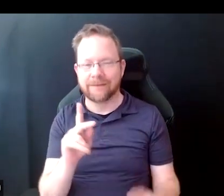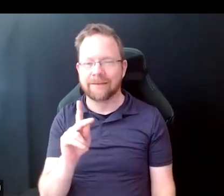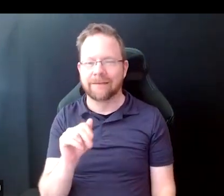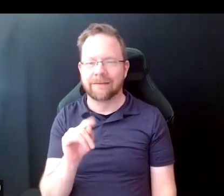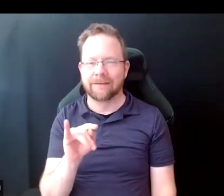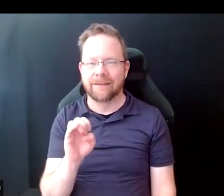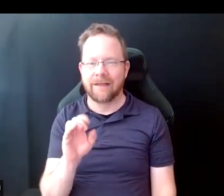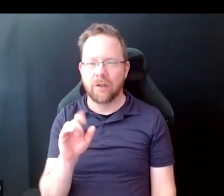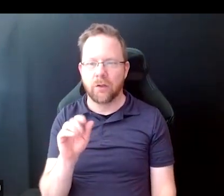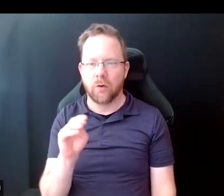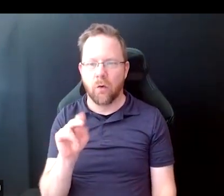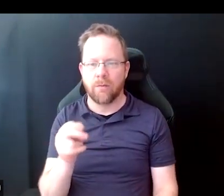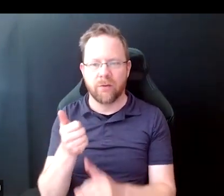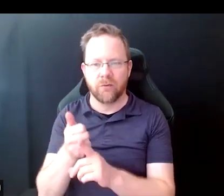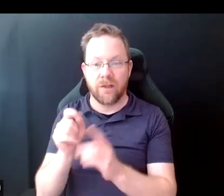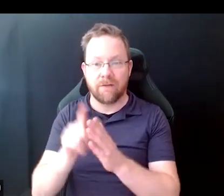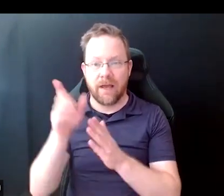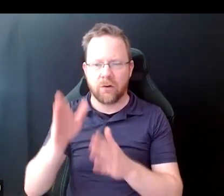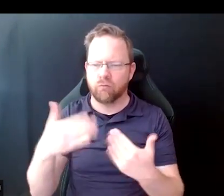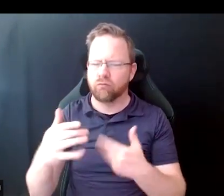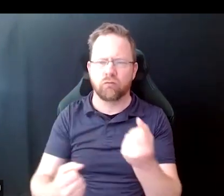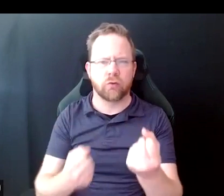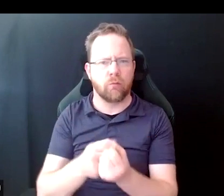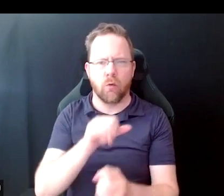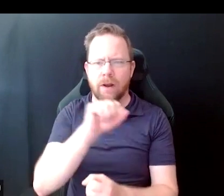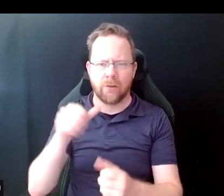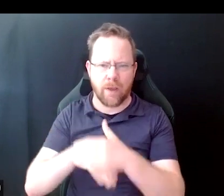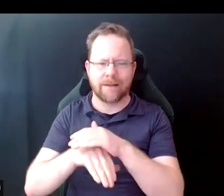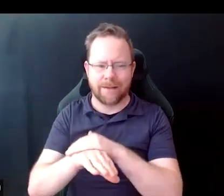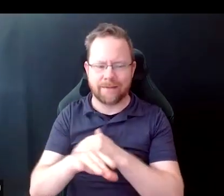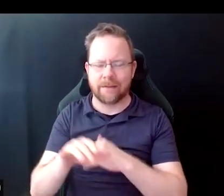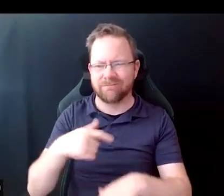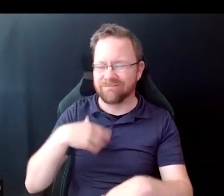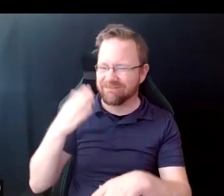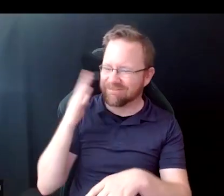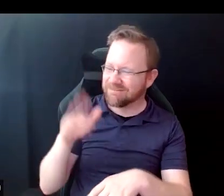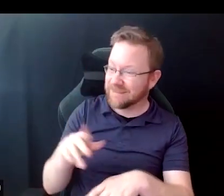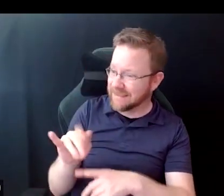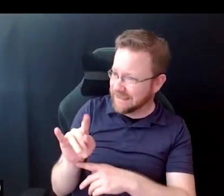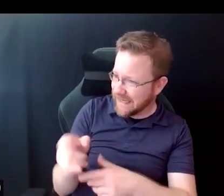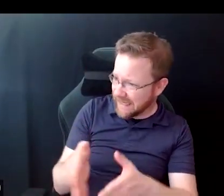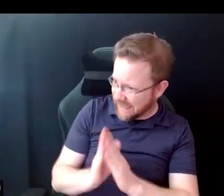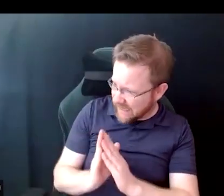who is one of the astronauts that's been a marvelous supporter for AstroAccess. I said, "Well, Katie, what do you do if you have